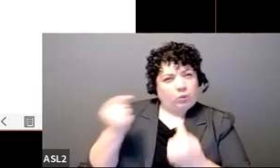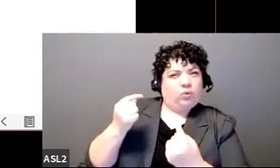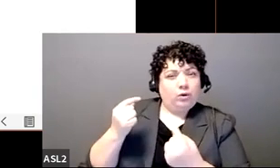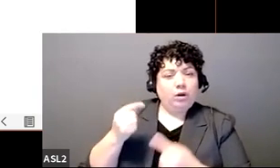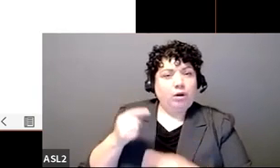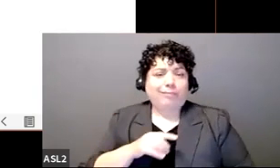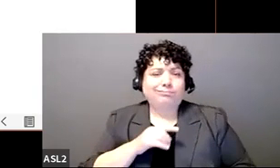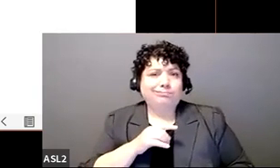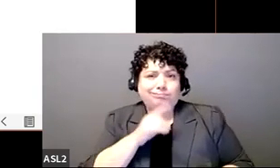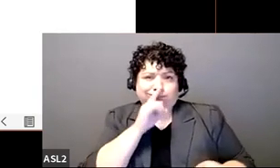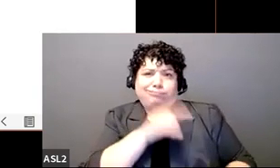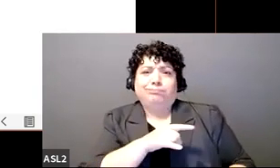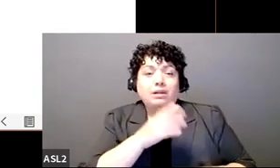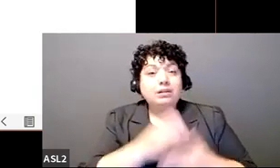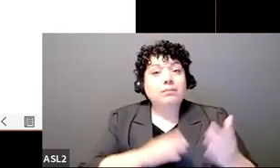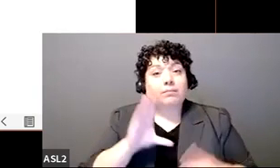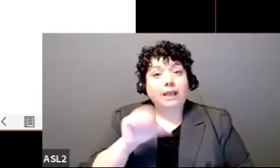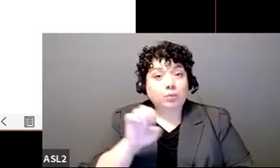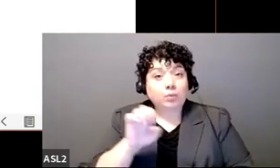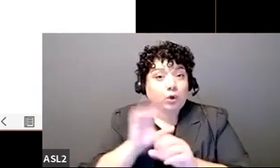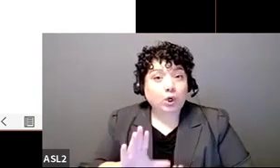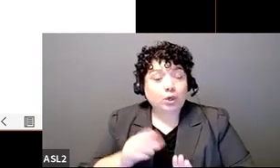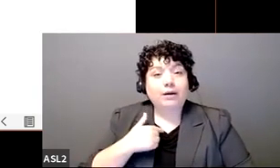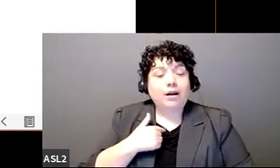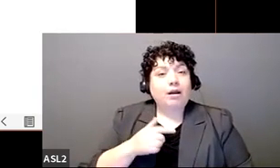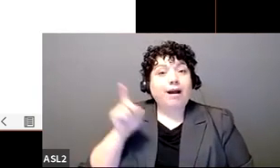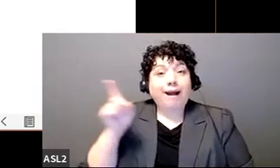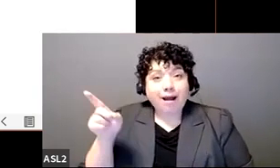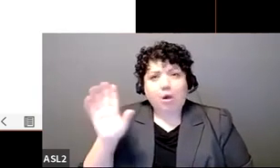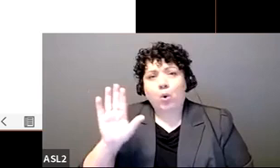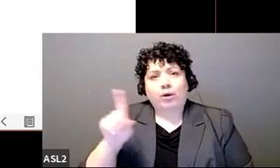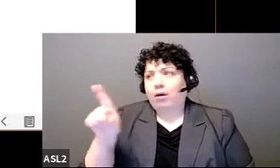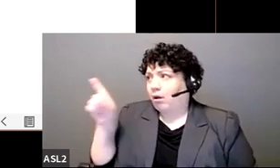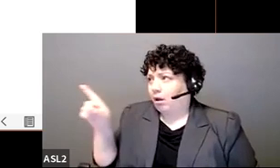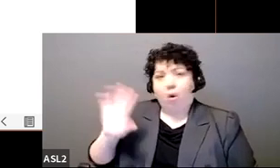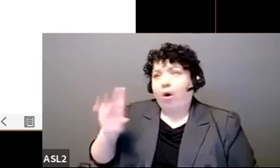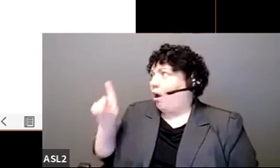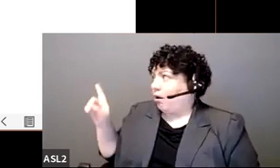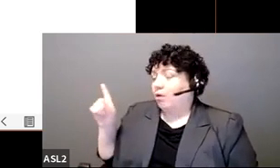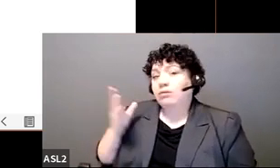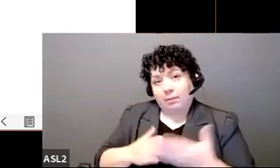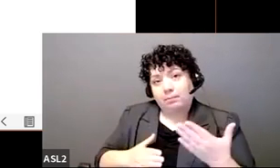caseworkers and had to repeat their stories multiple times some possible solutions to this